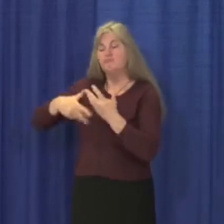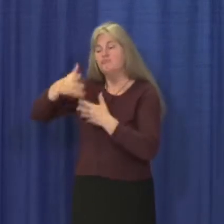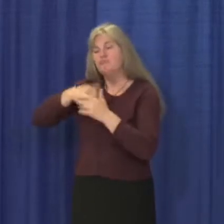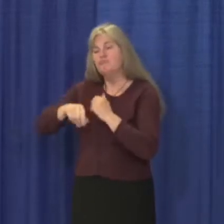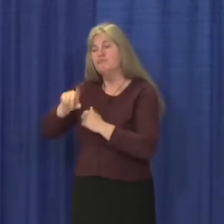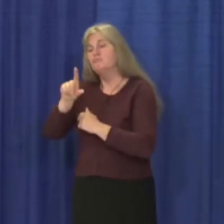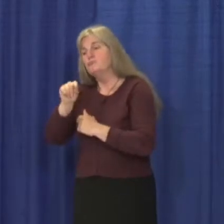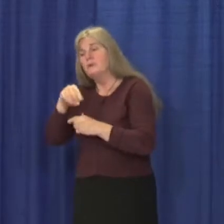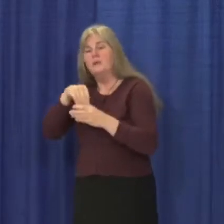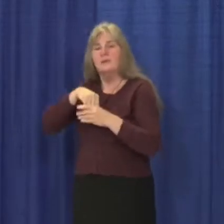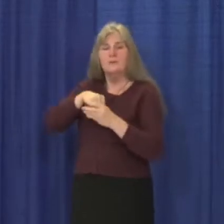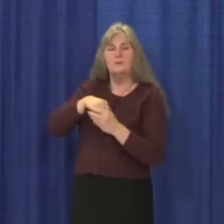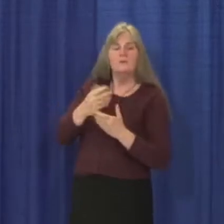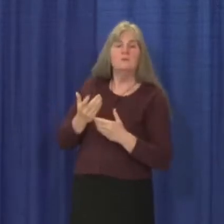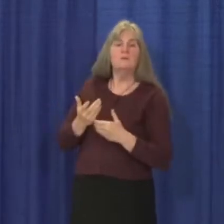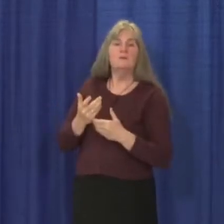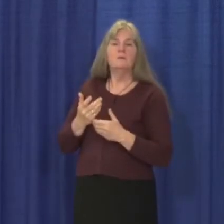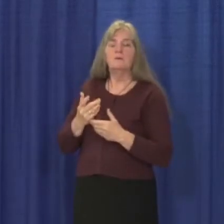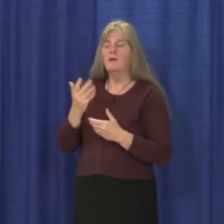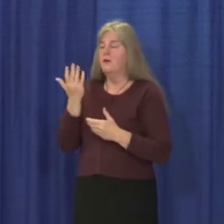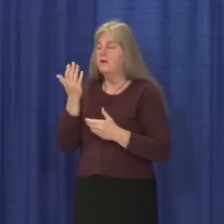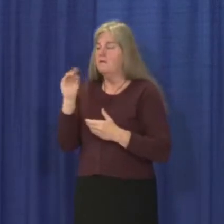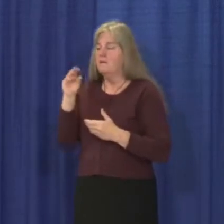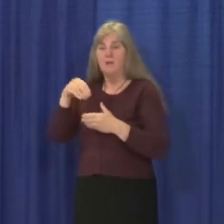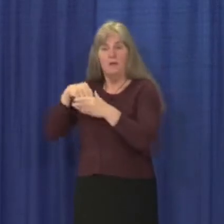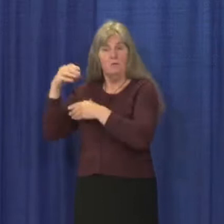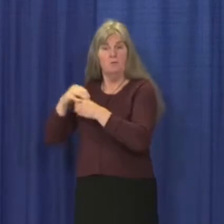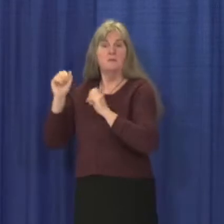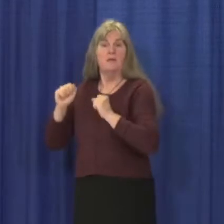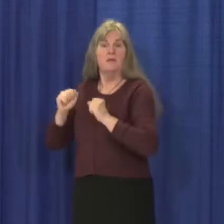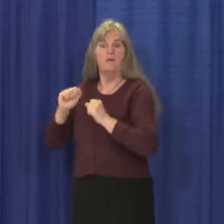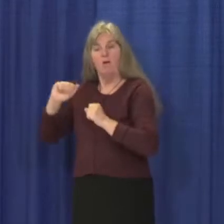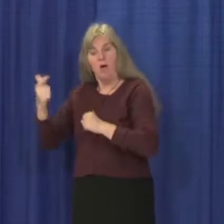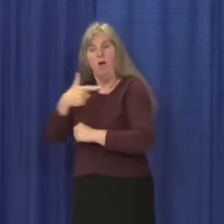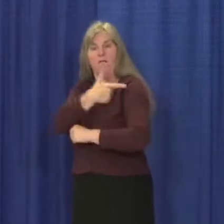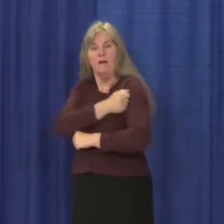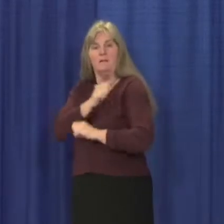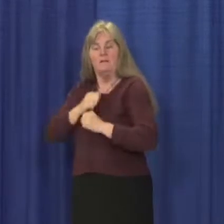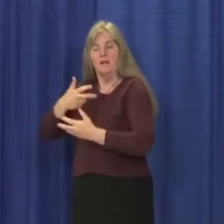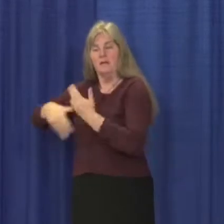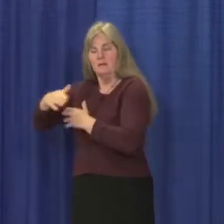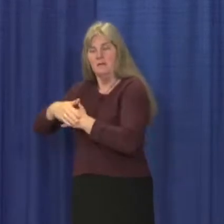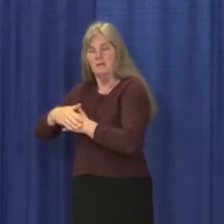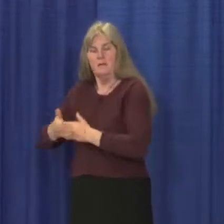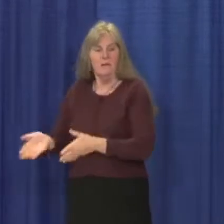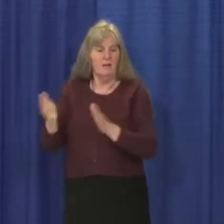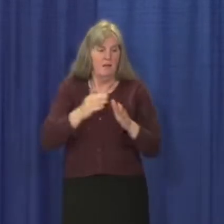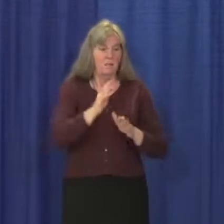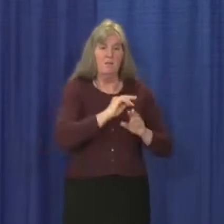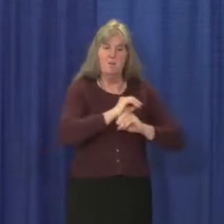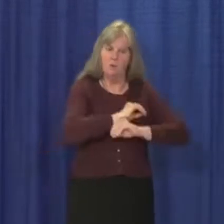20 indoors and 50 outdoors. If you are gathering with unvaccinated people you need to